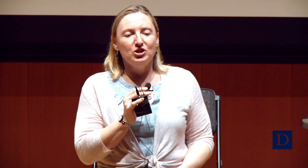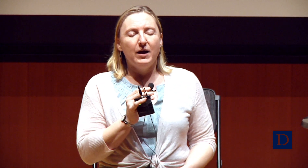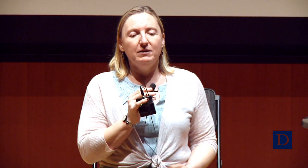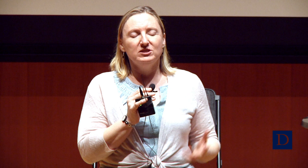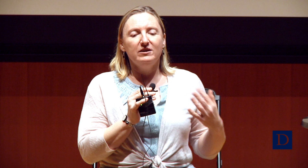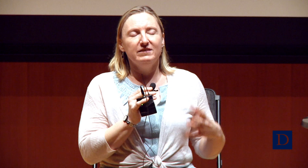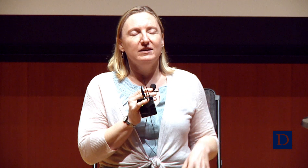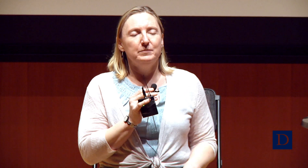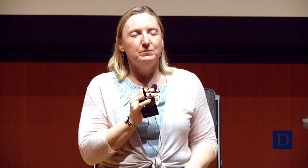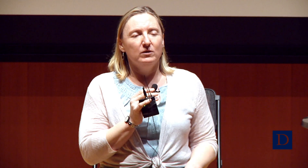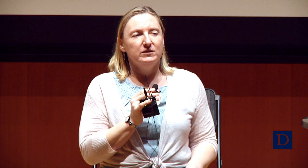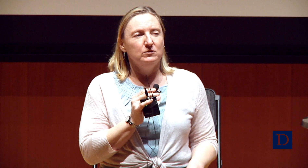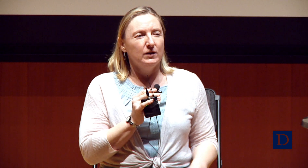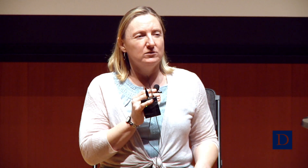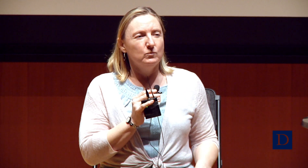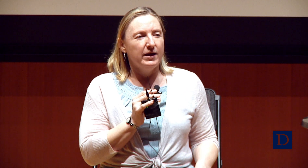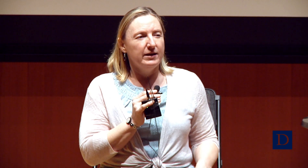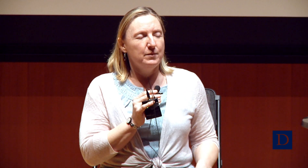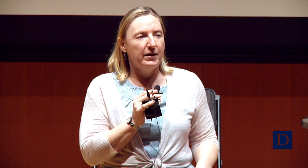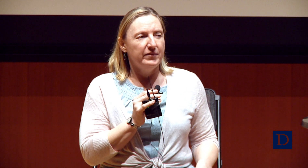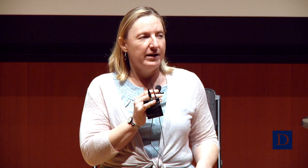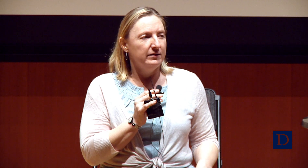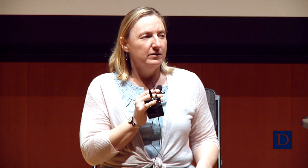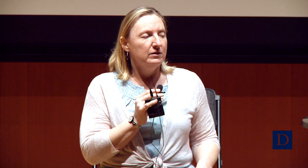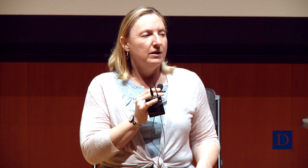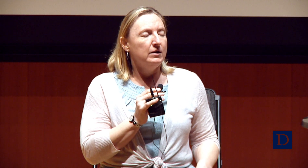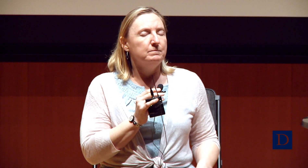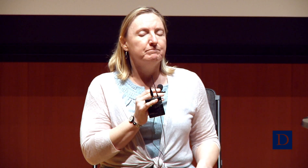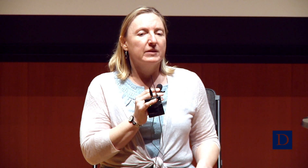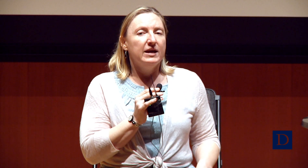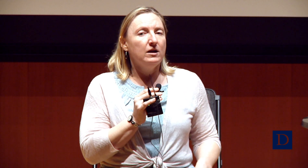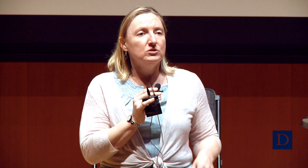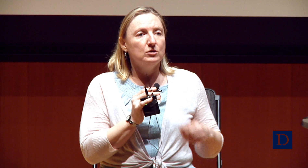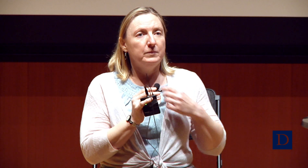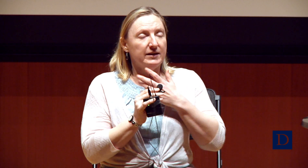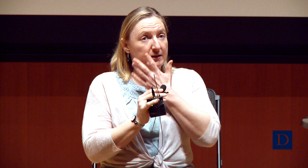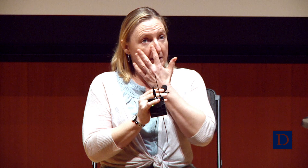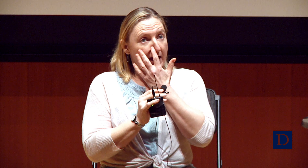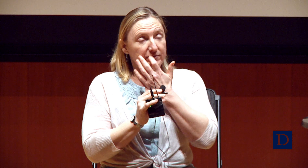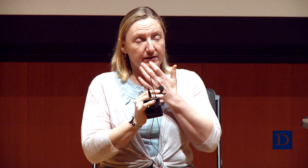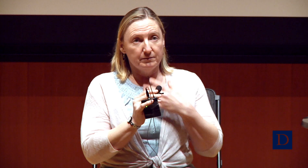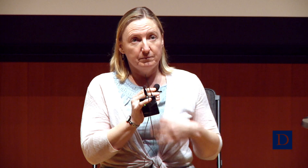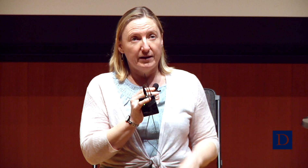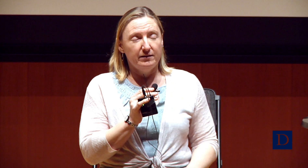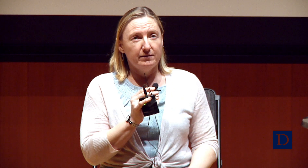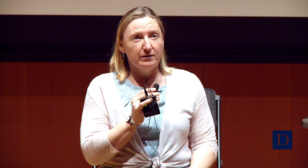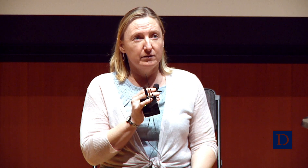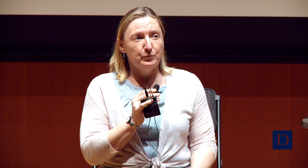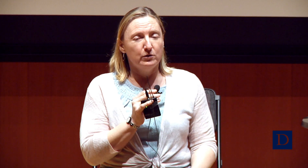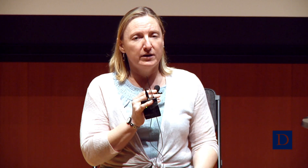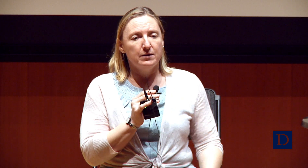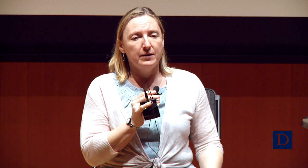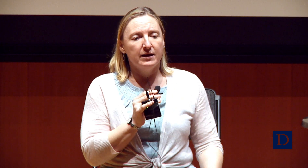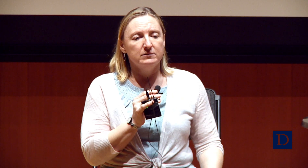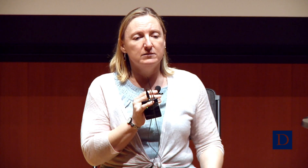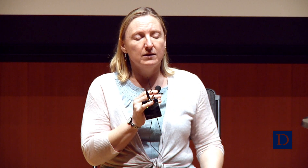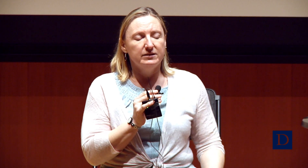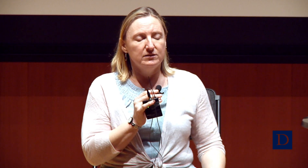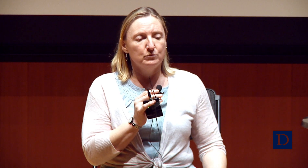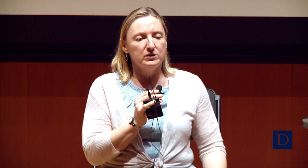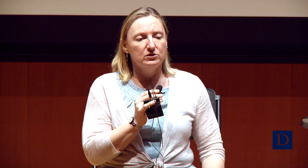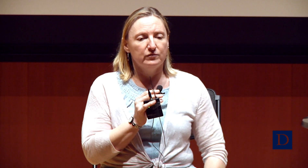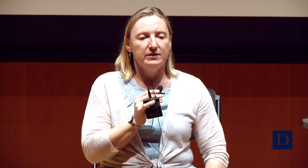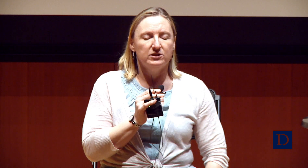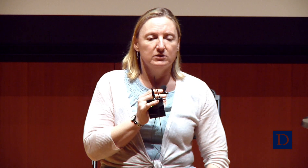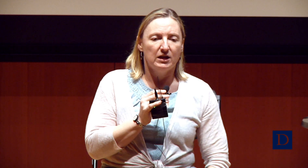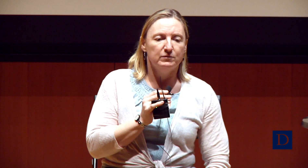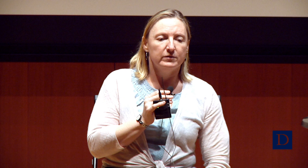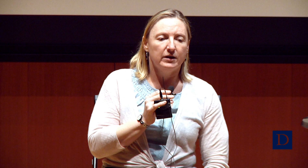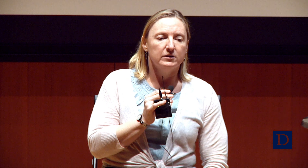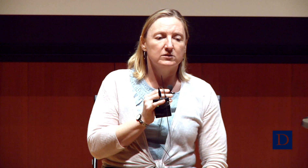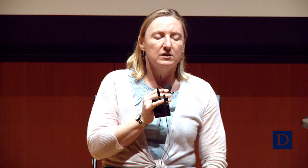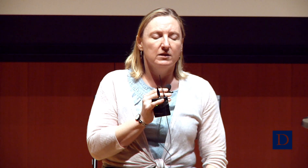So, I’ve started to think in a more nuanced way about that. And also, having been in a theatre program and I did some research for the National Endowment for the Arts